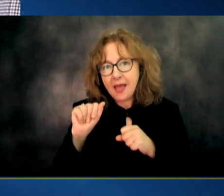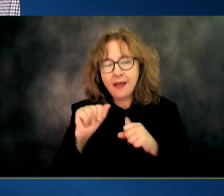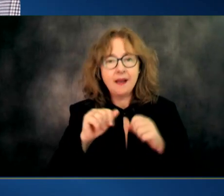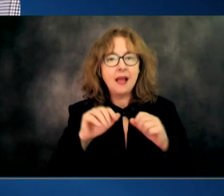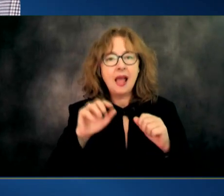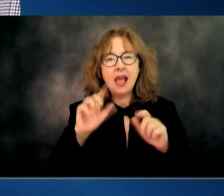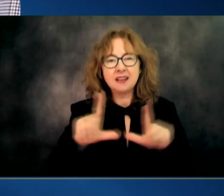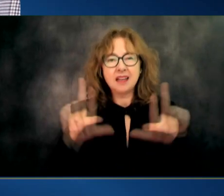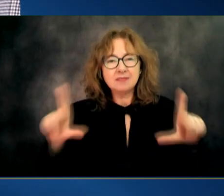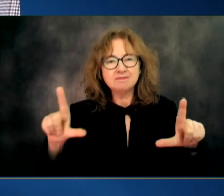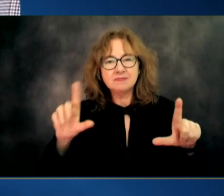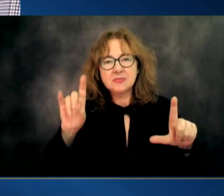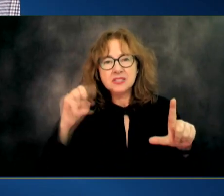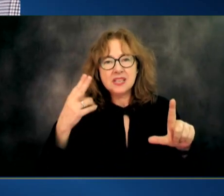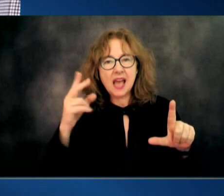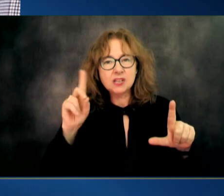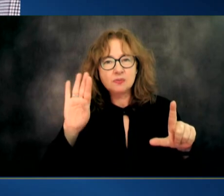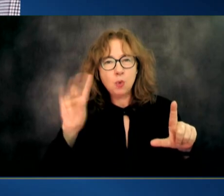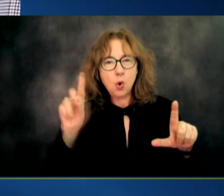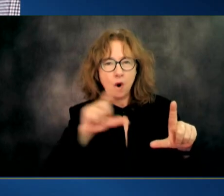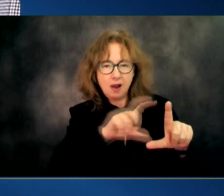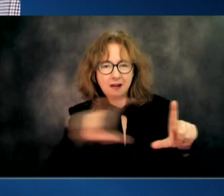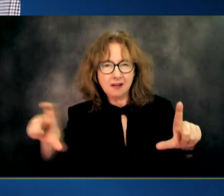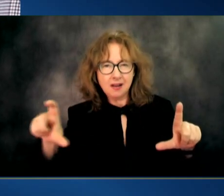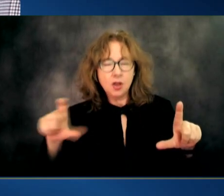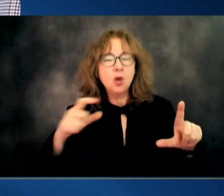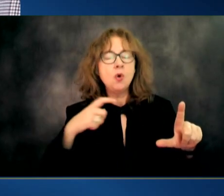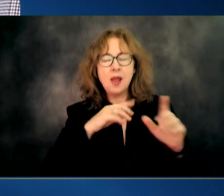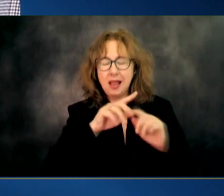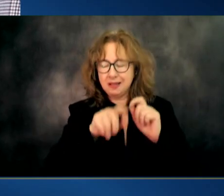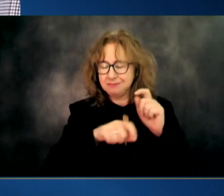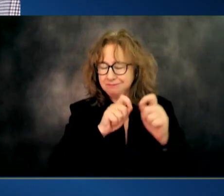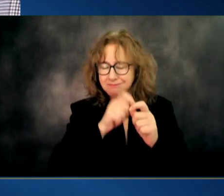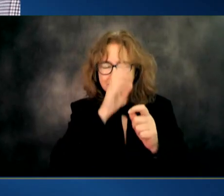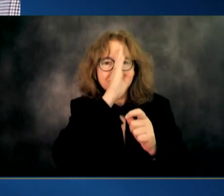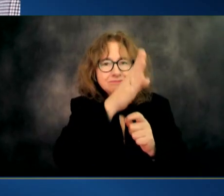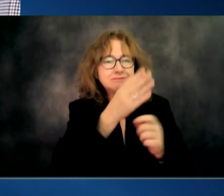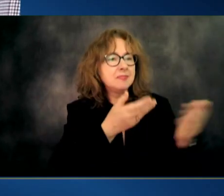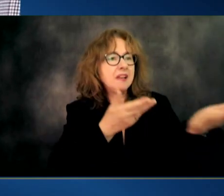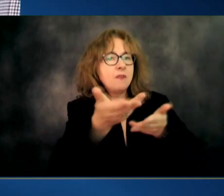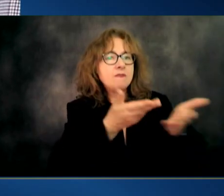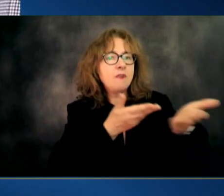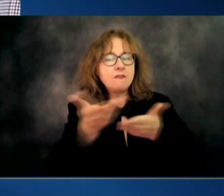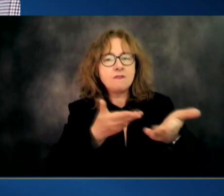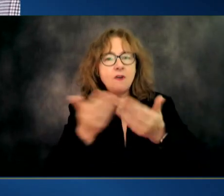we explicitly involved our patient advocates and our CBO partners in that development process. So,